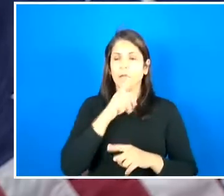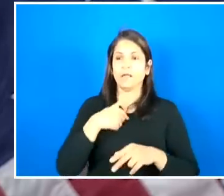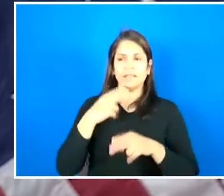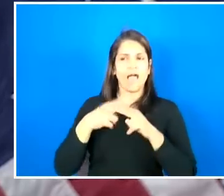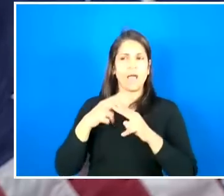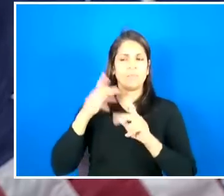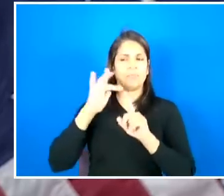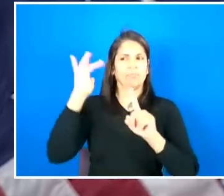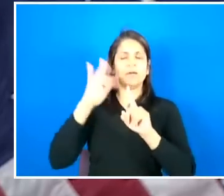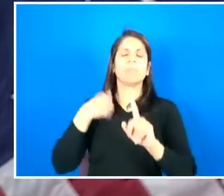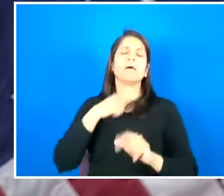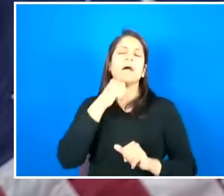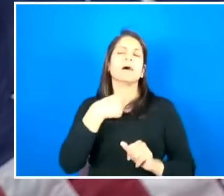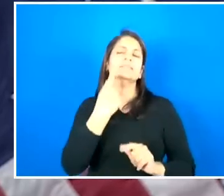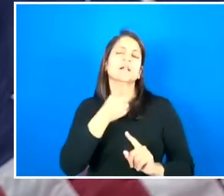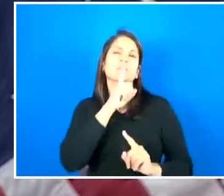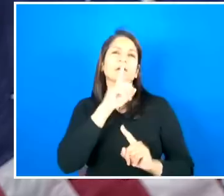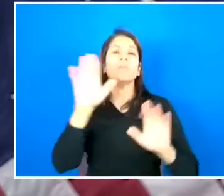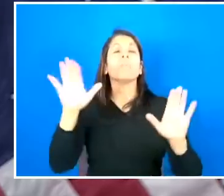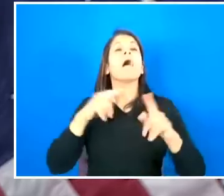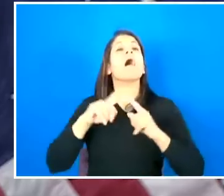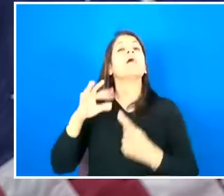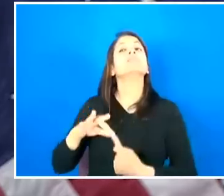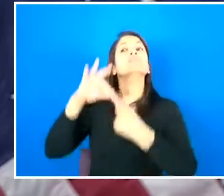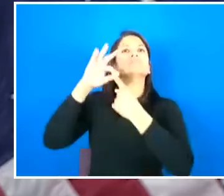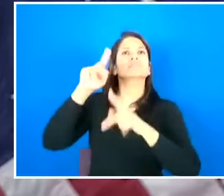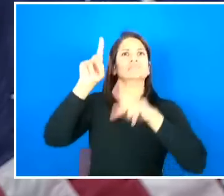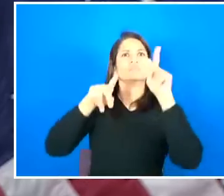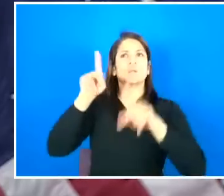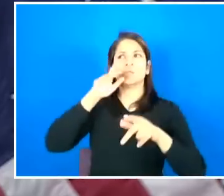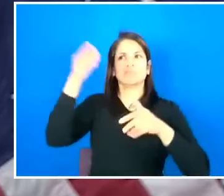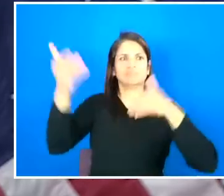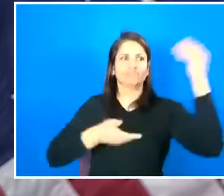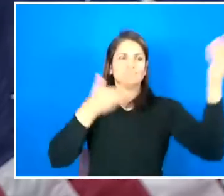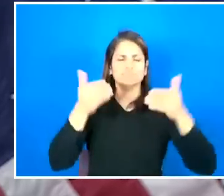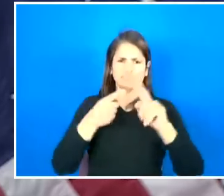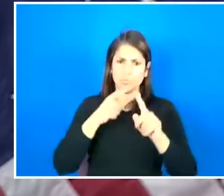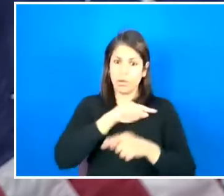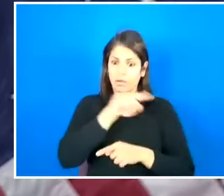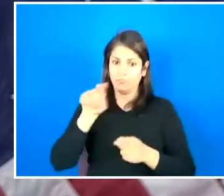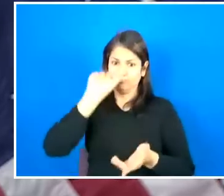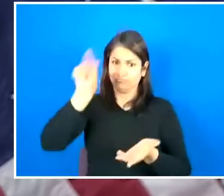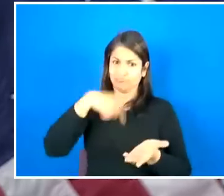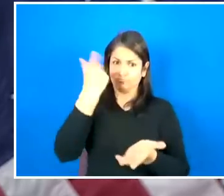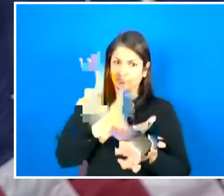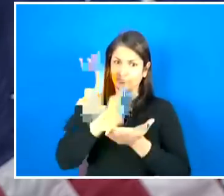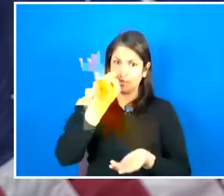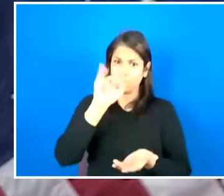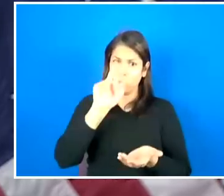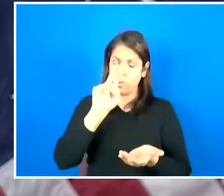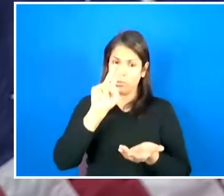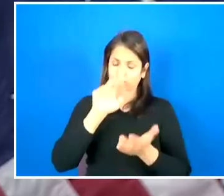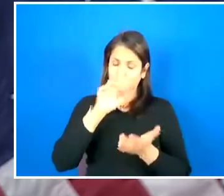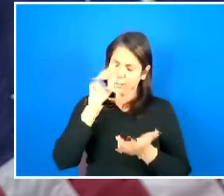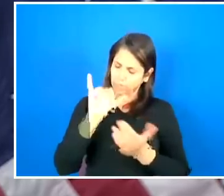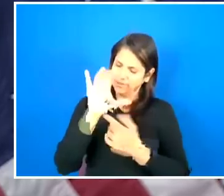GRADUATES THEMSELVES OF THE NEW YORK CITY PUBLIC SCHOOLS. THAT'S EXTRAORDINARY ROSETR OF TALENTED PEOPLE